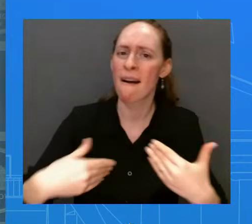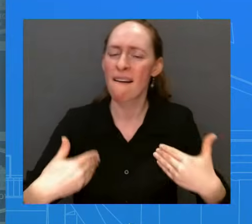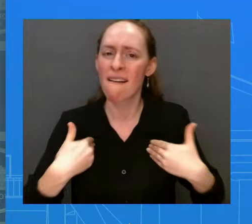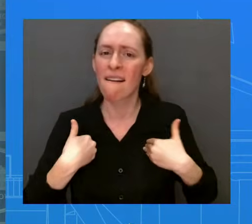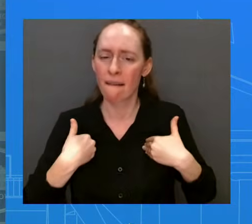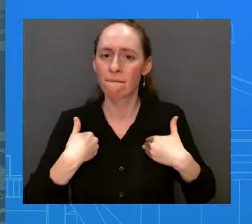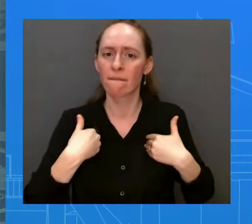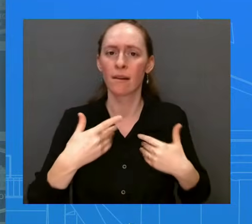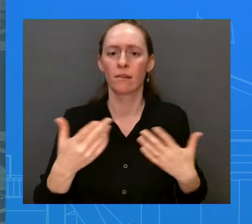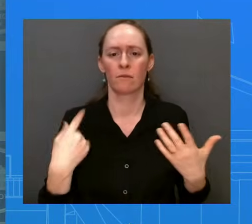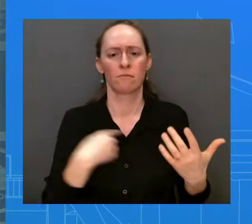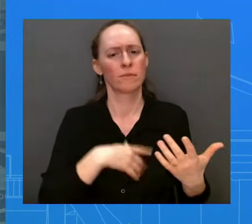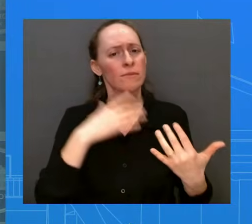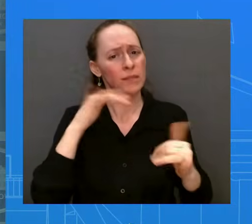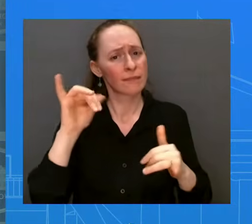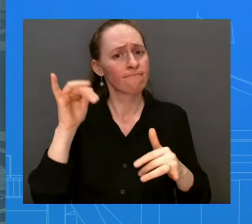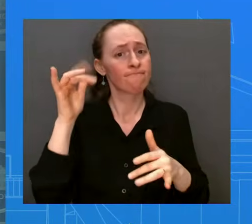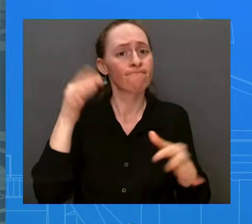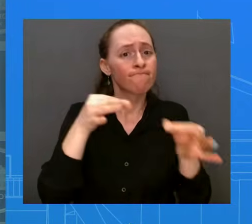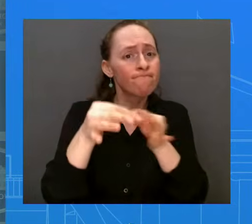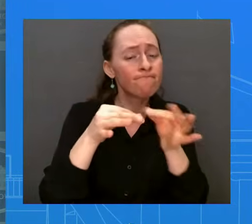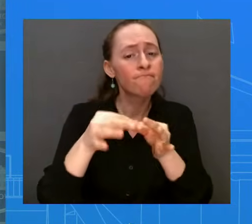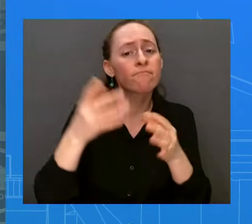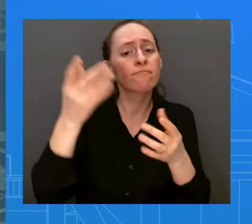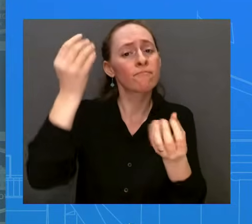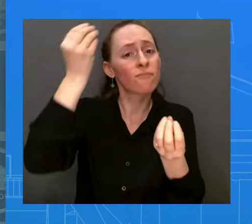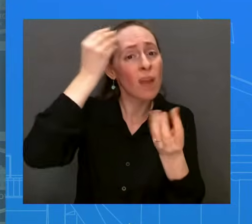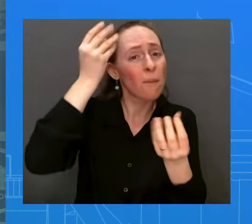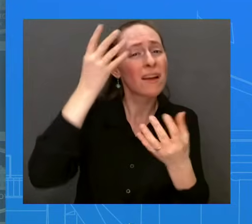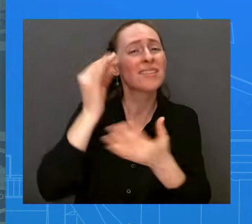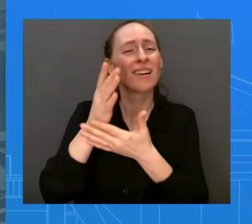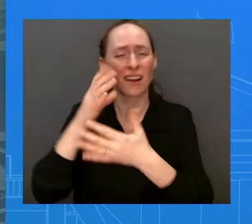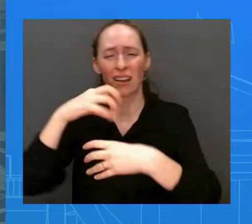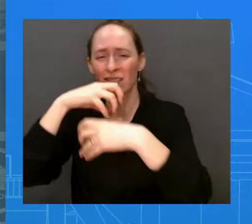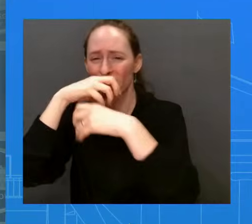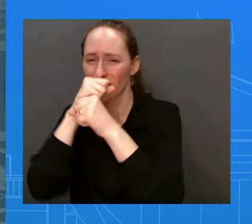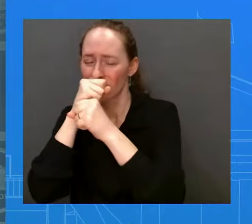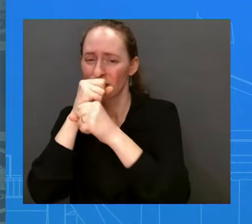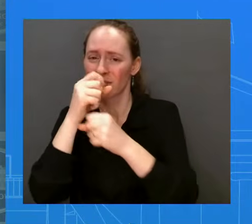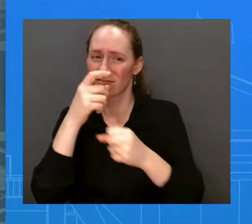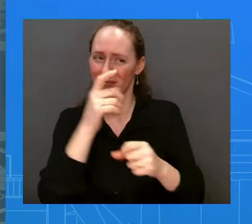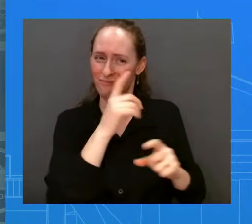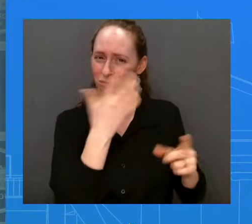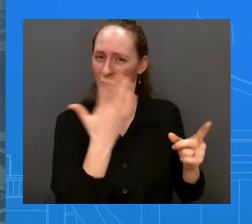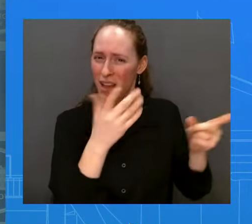on the PRC surveillance balloon. We fully expect and anticipate and support the ability